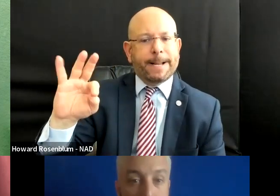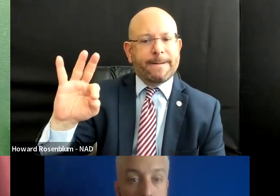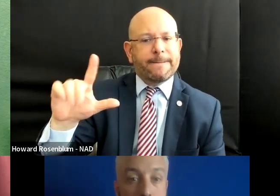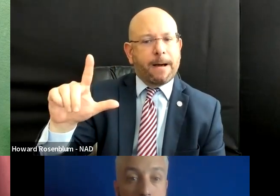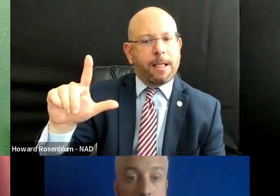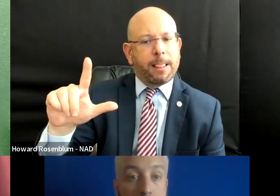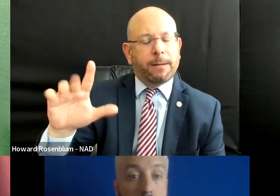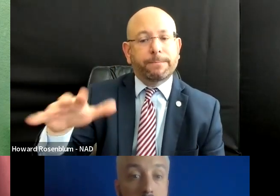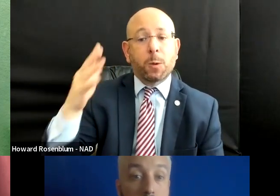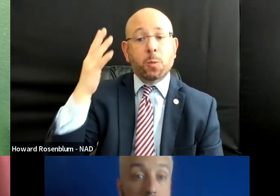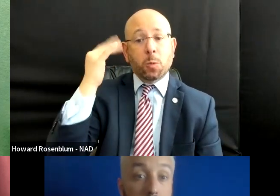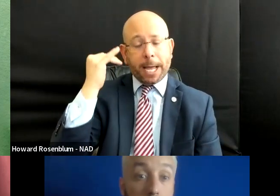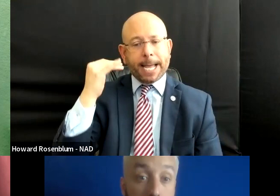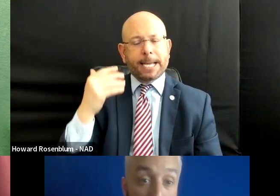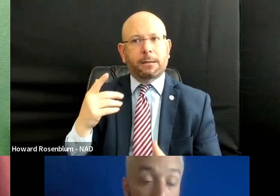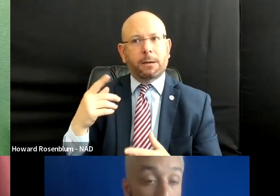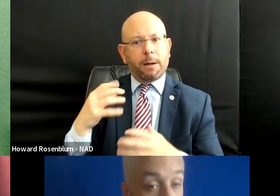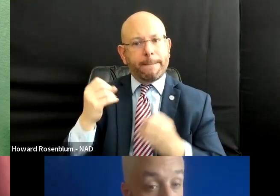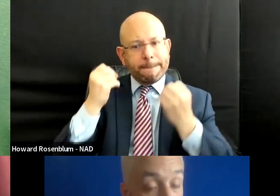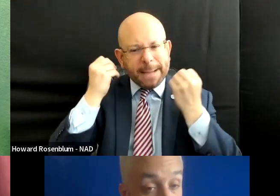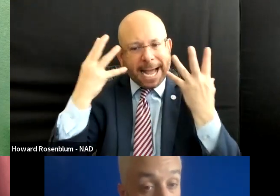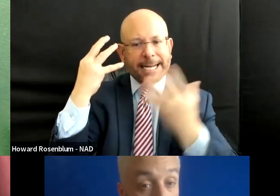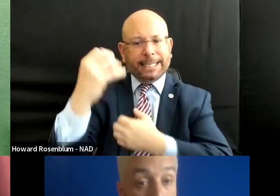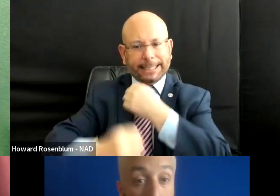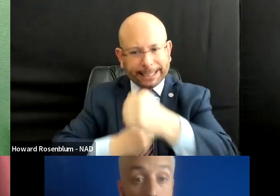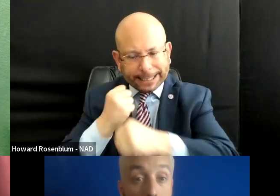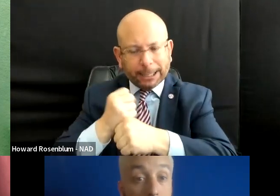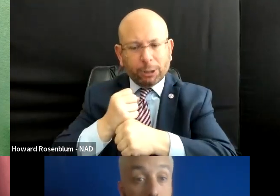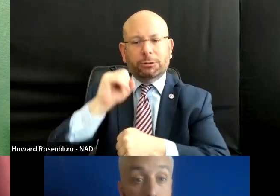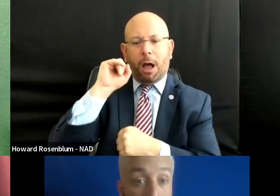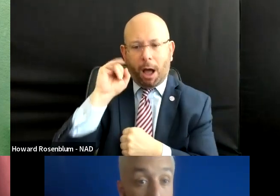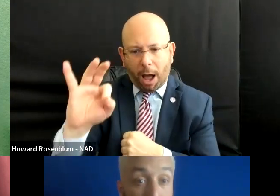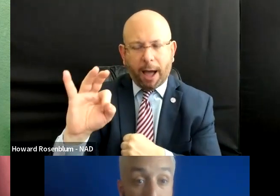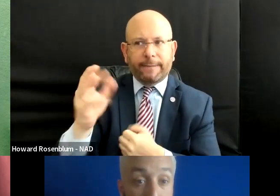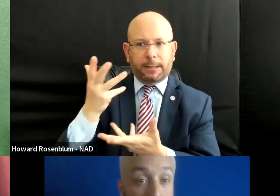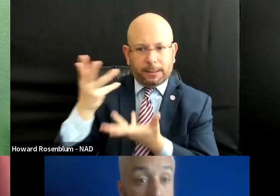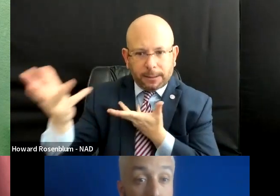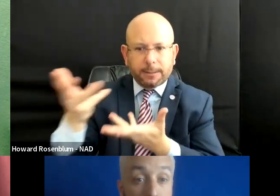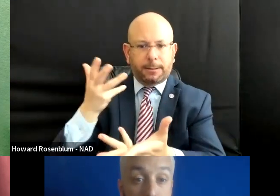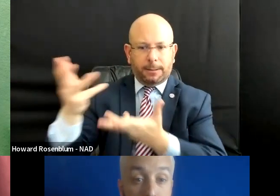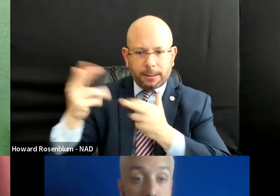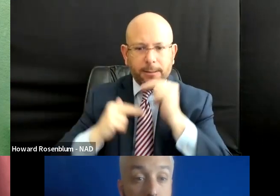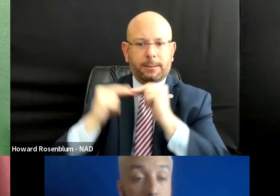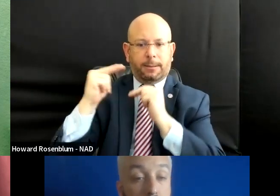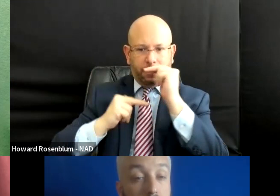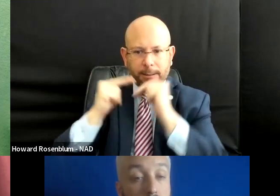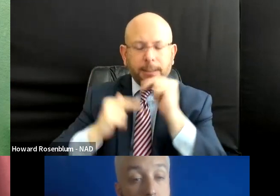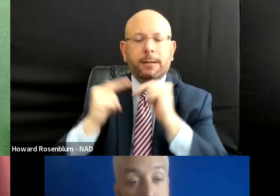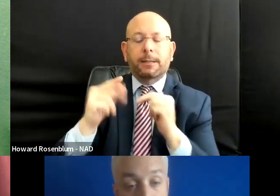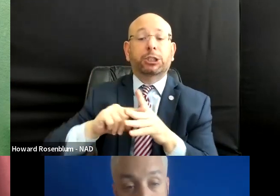the Super Bowl when there were complaints